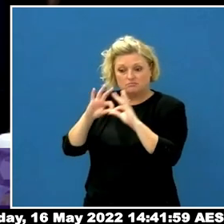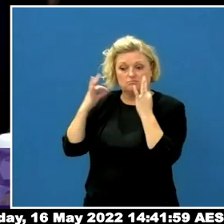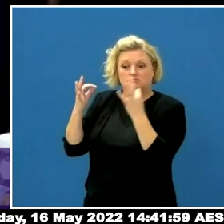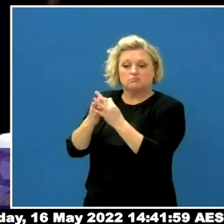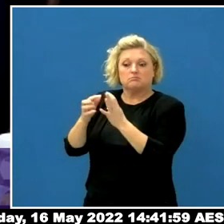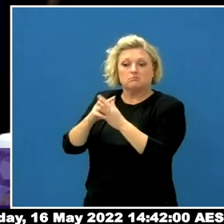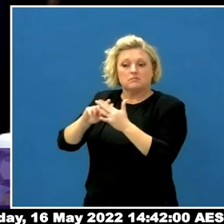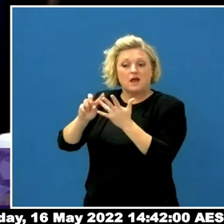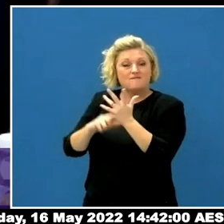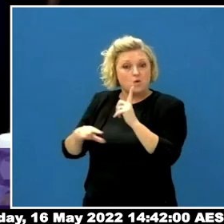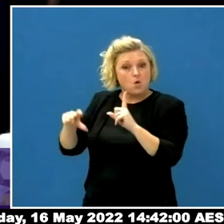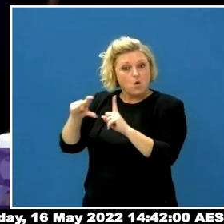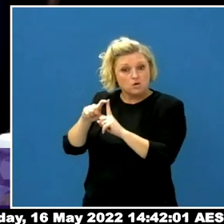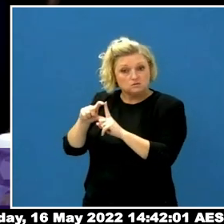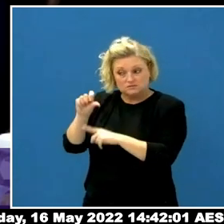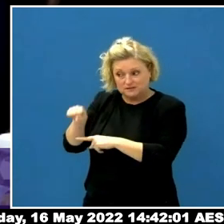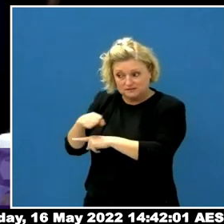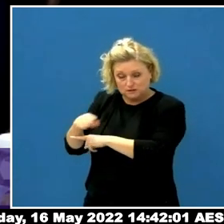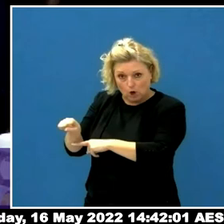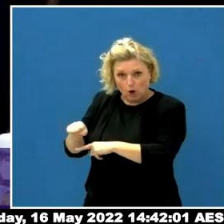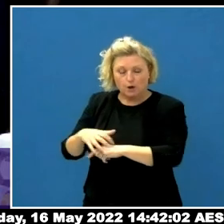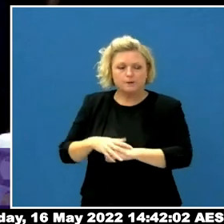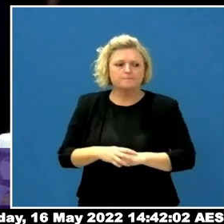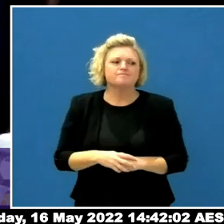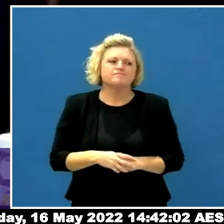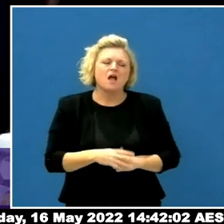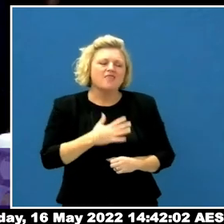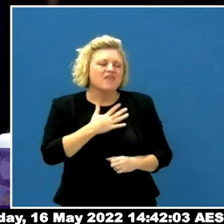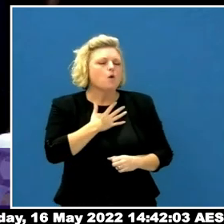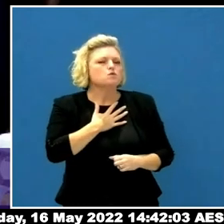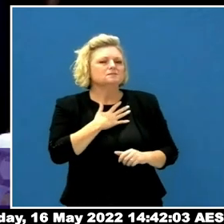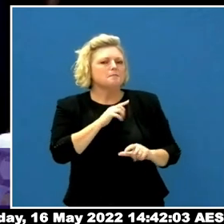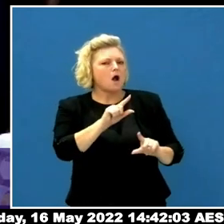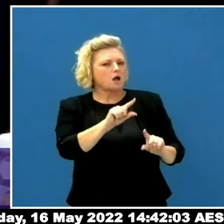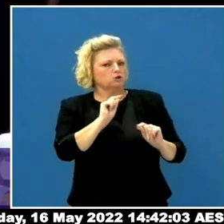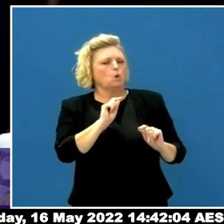That was my choice because I felt that he wasn't getting his needs and wants met.